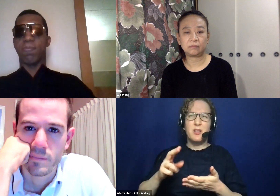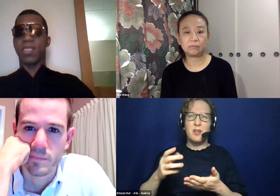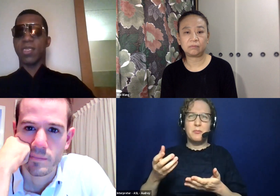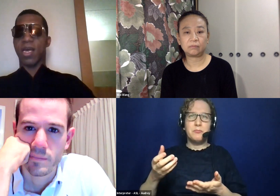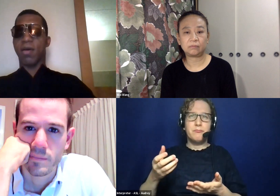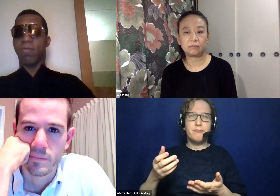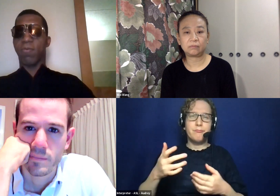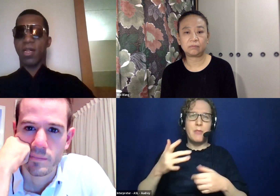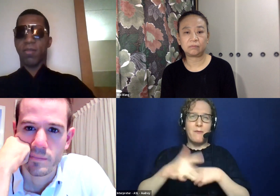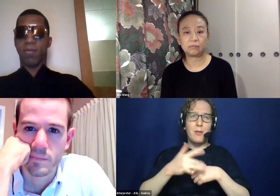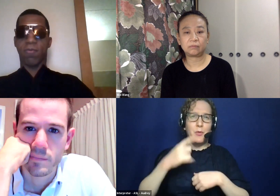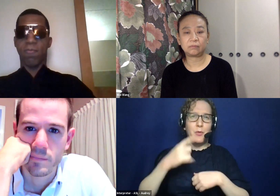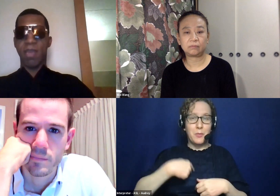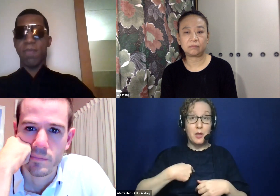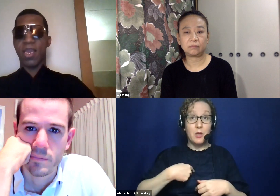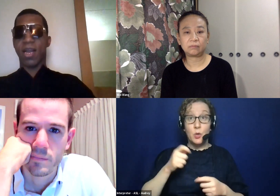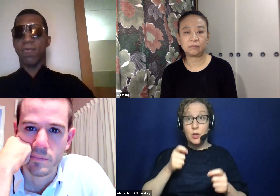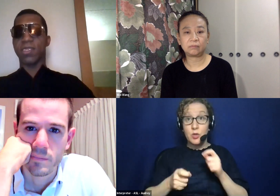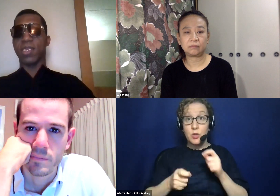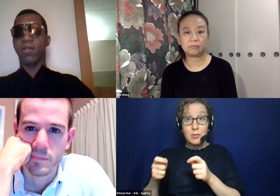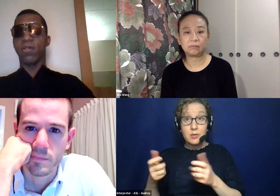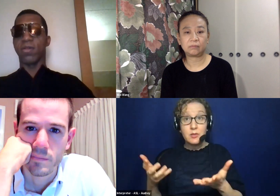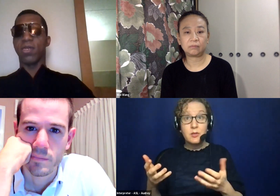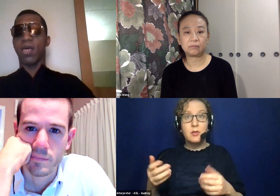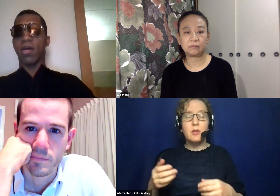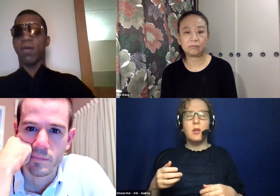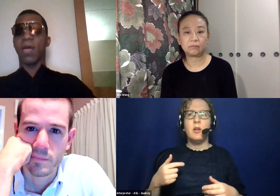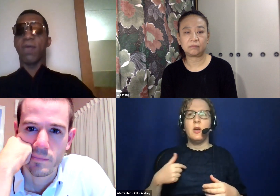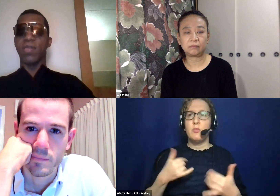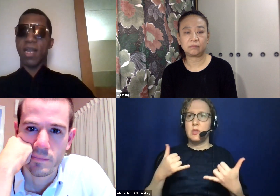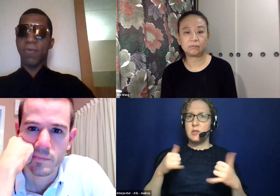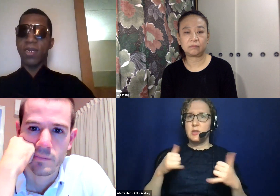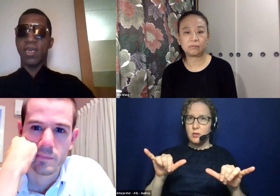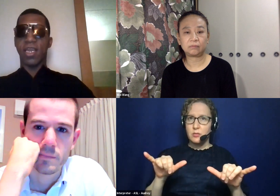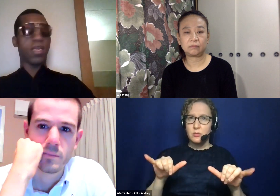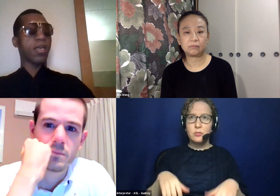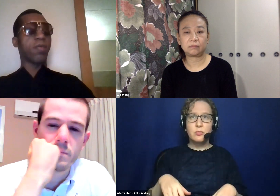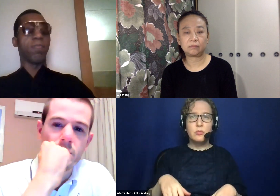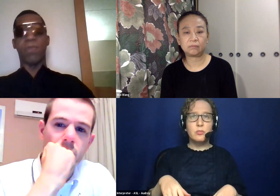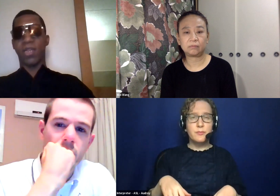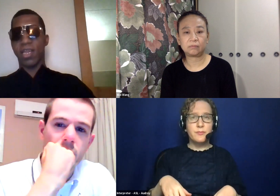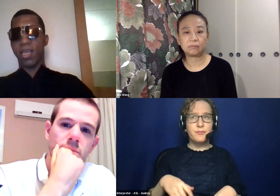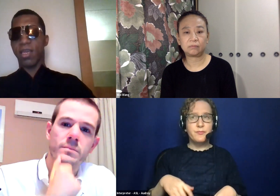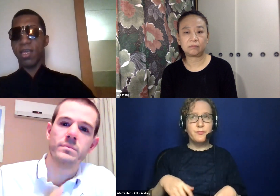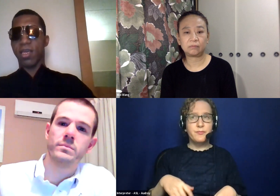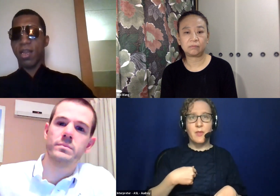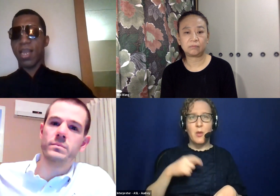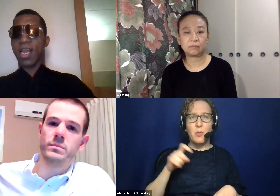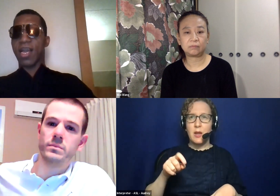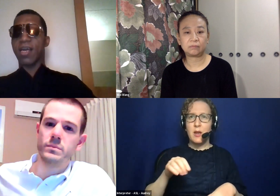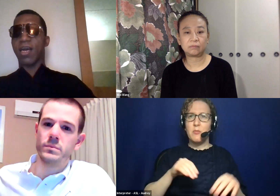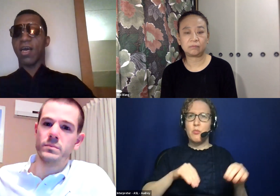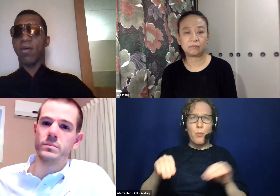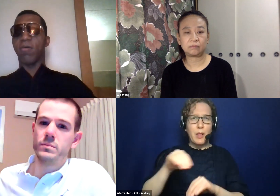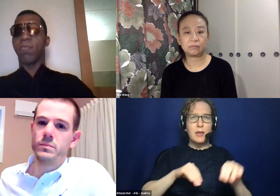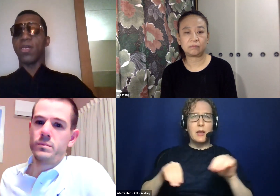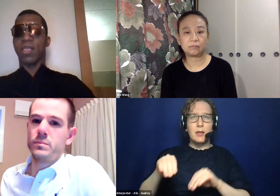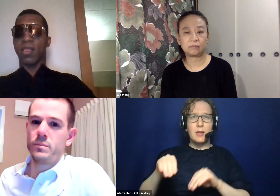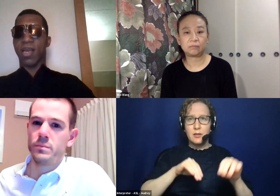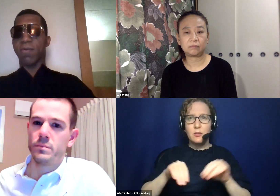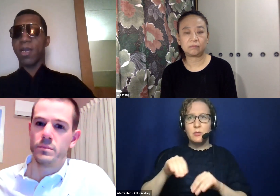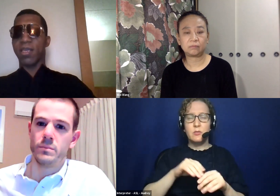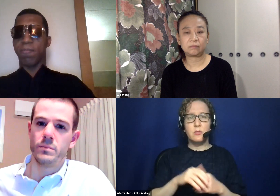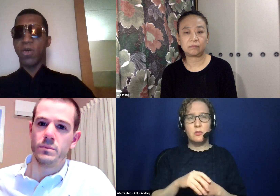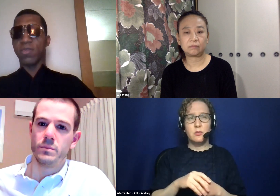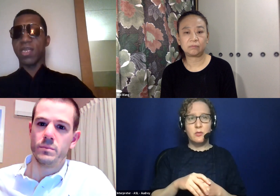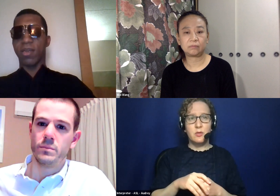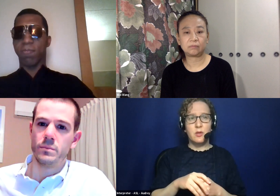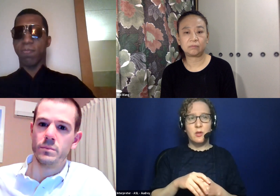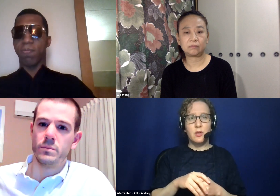adjustments, well, maybe I would still I would need mobility, like but that might pose a little